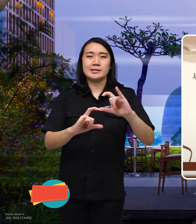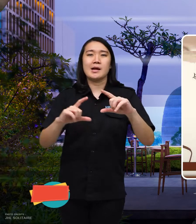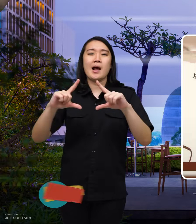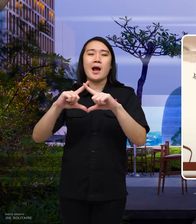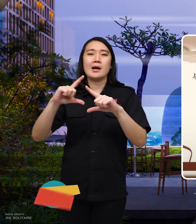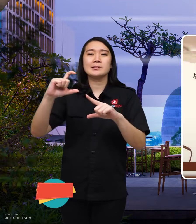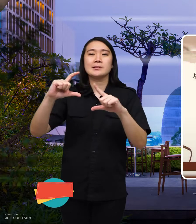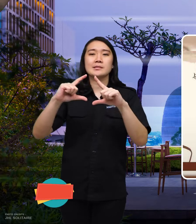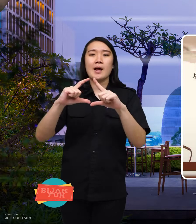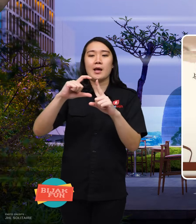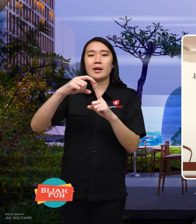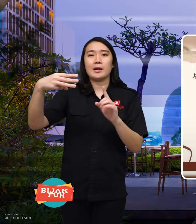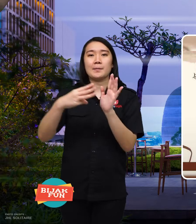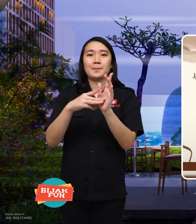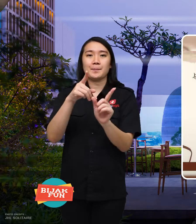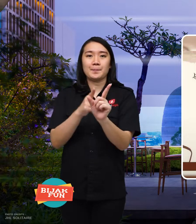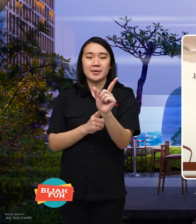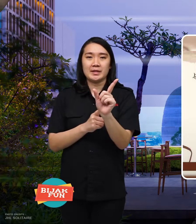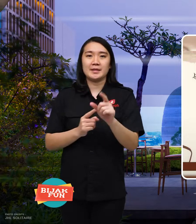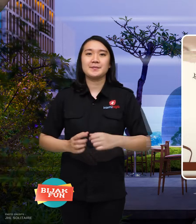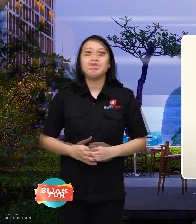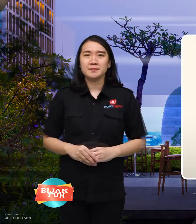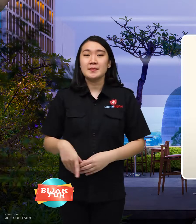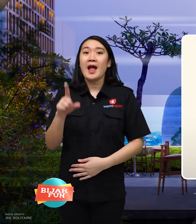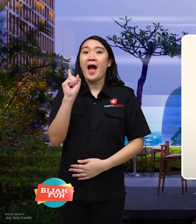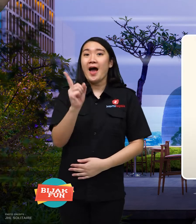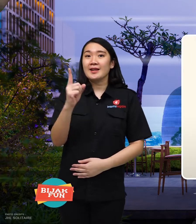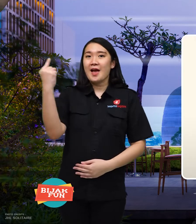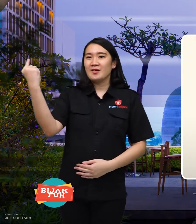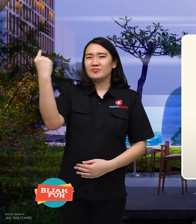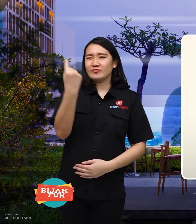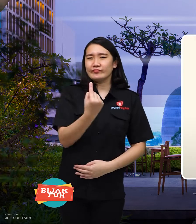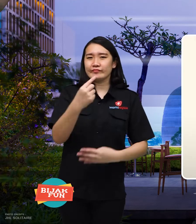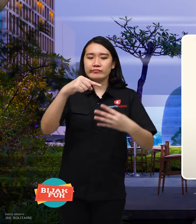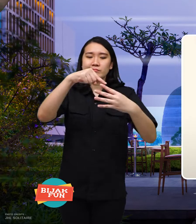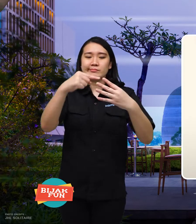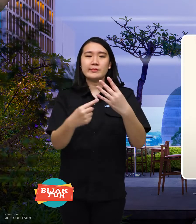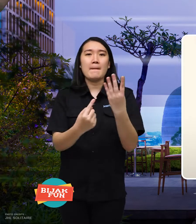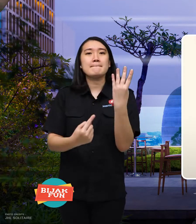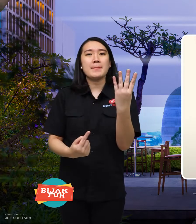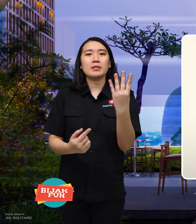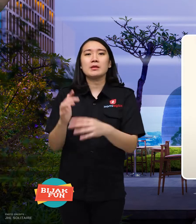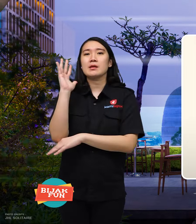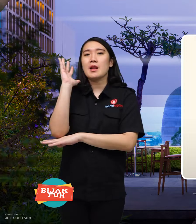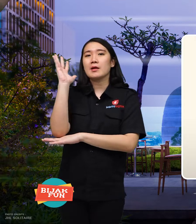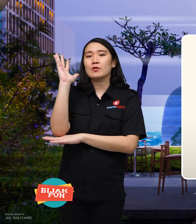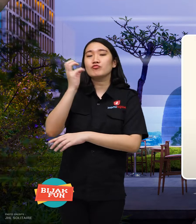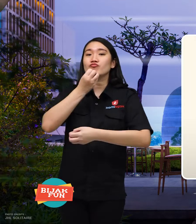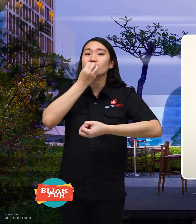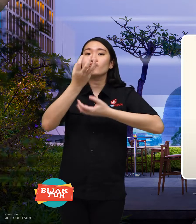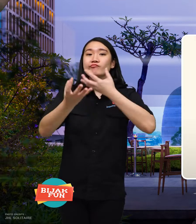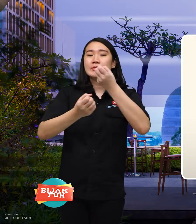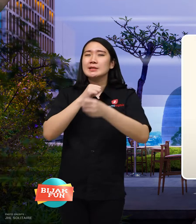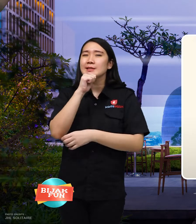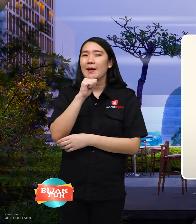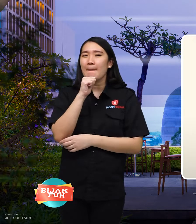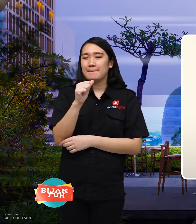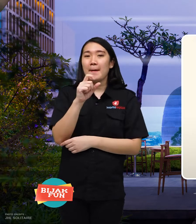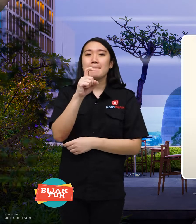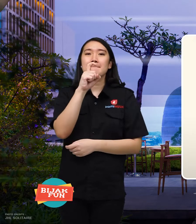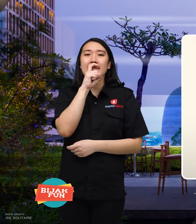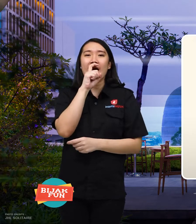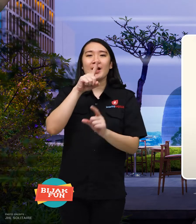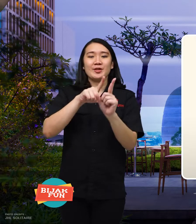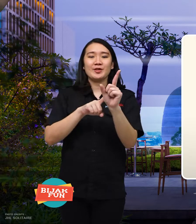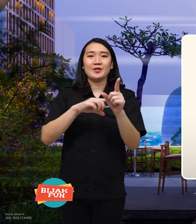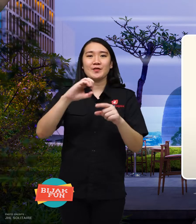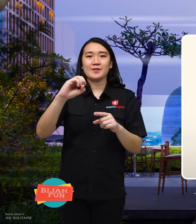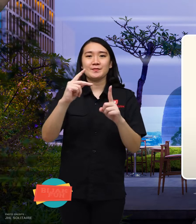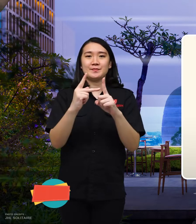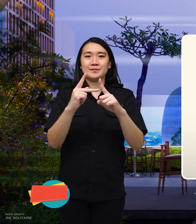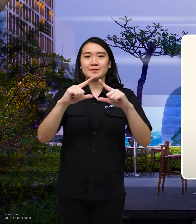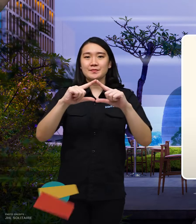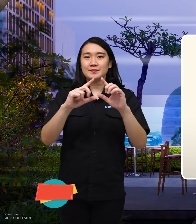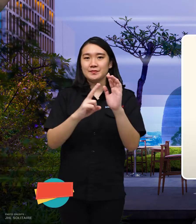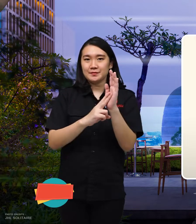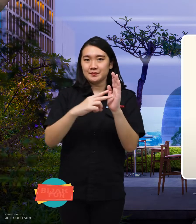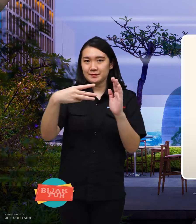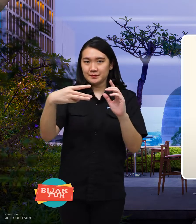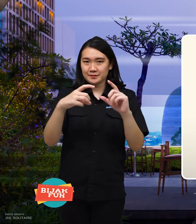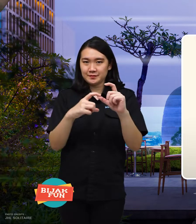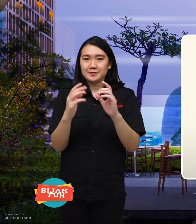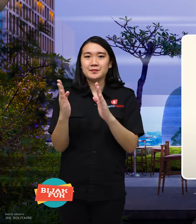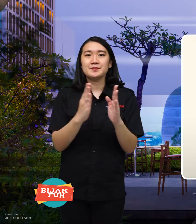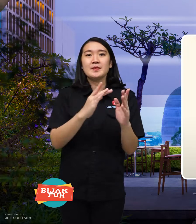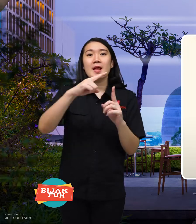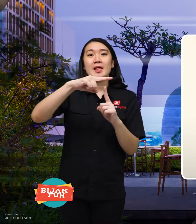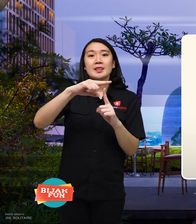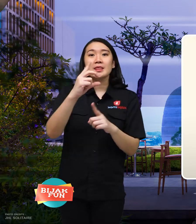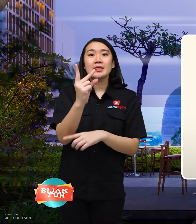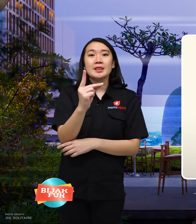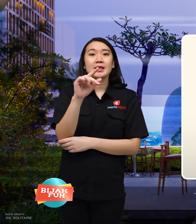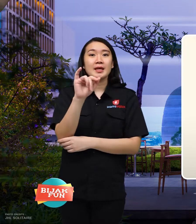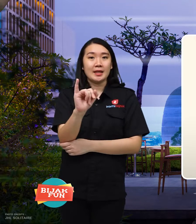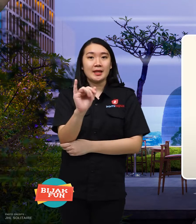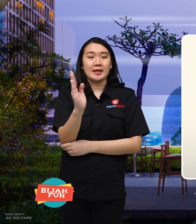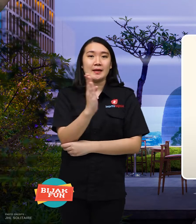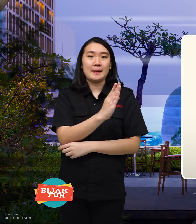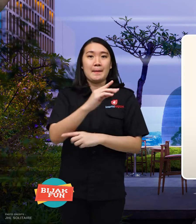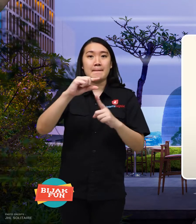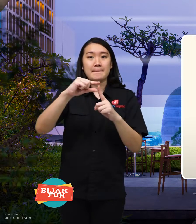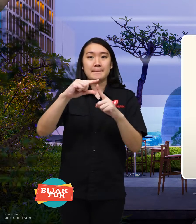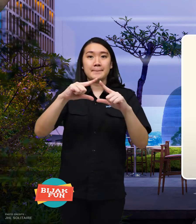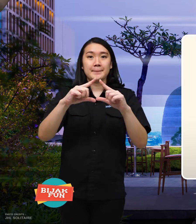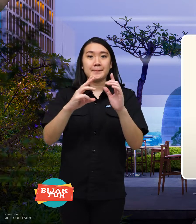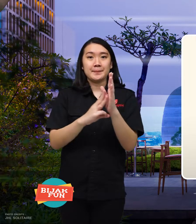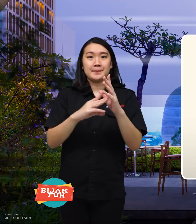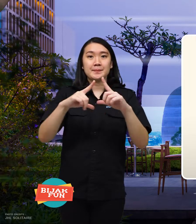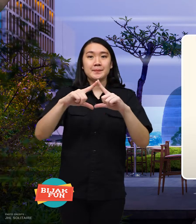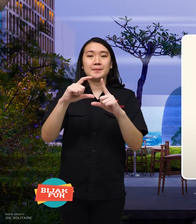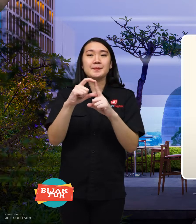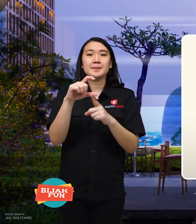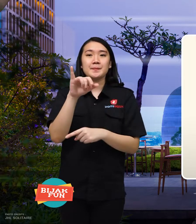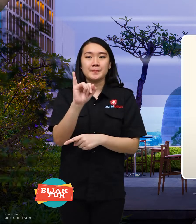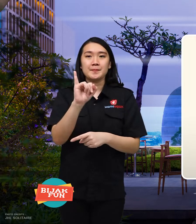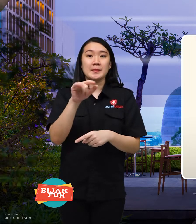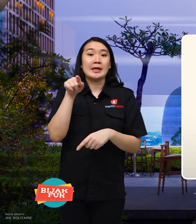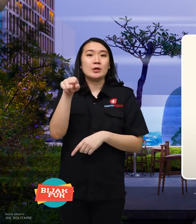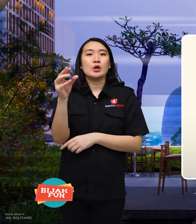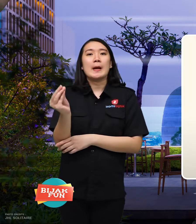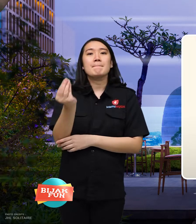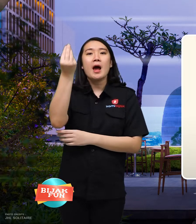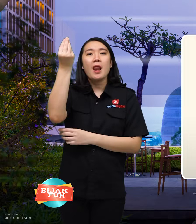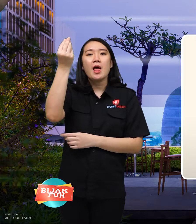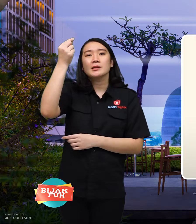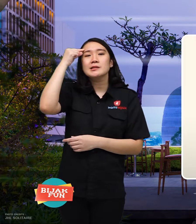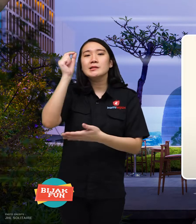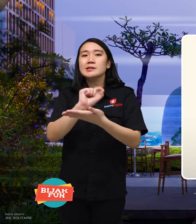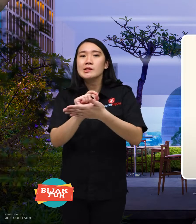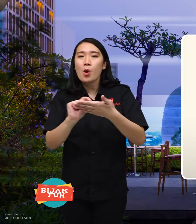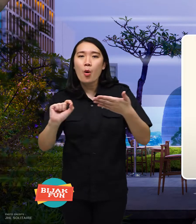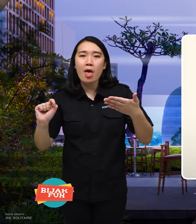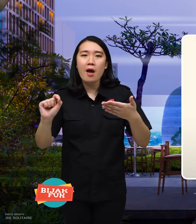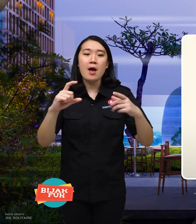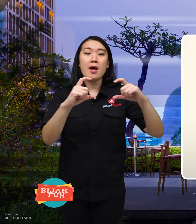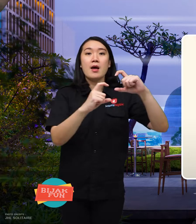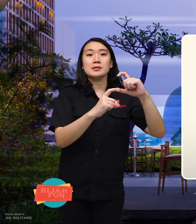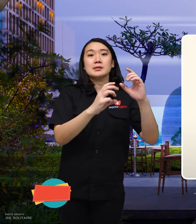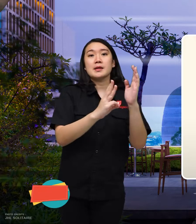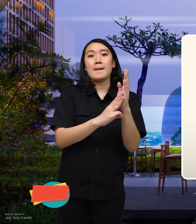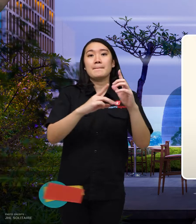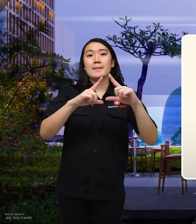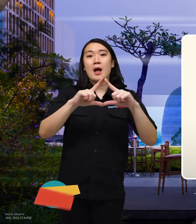There were 4 speakers present, Mr. Yohanes Tri Pamadi, the principal of SMALB /B PL,